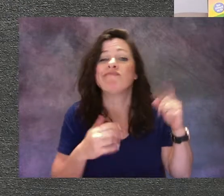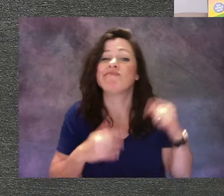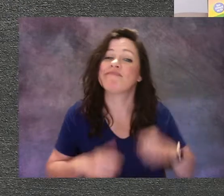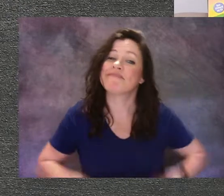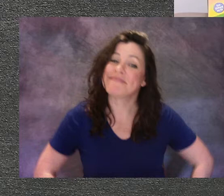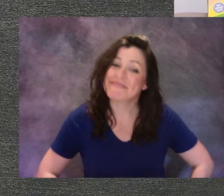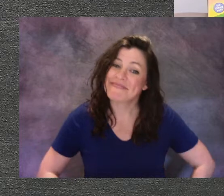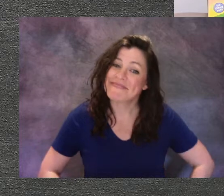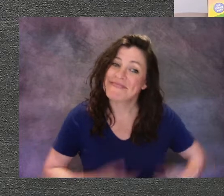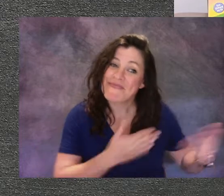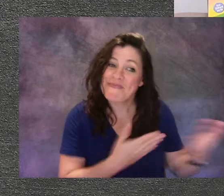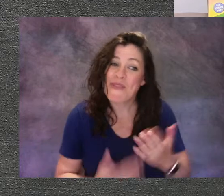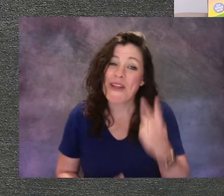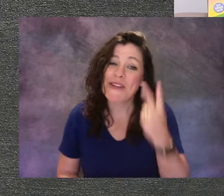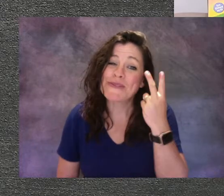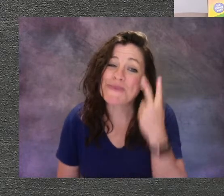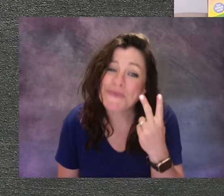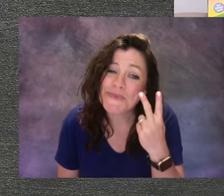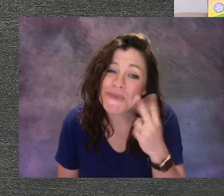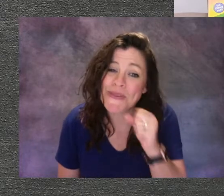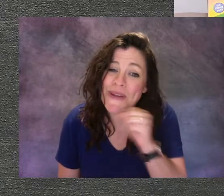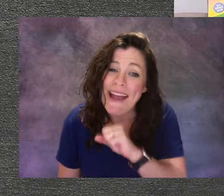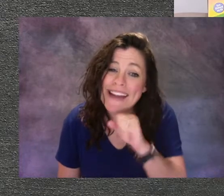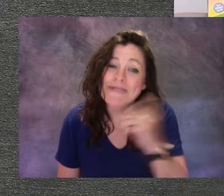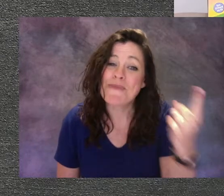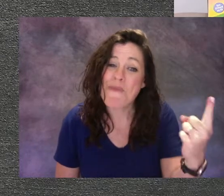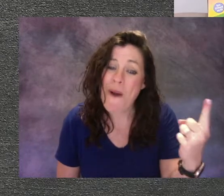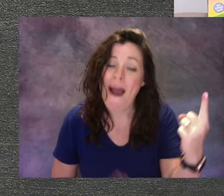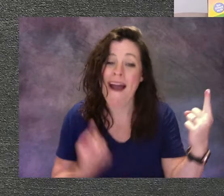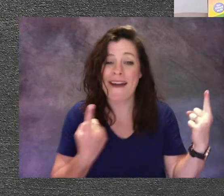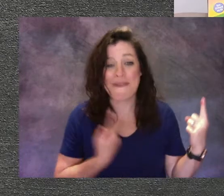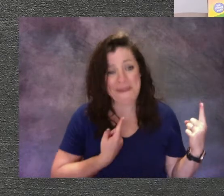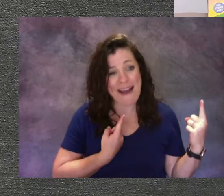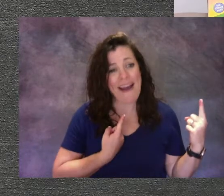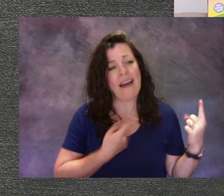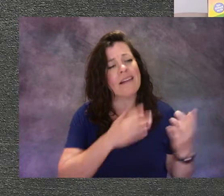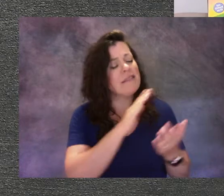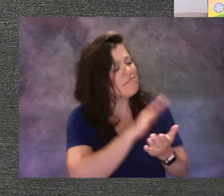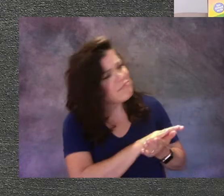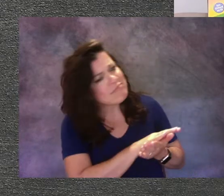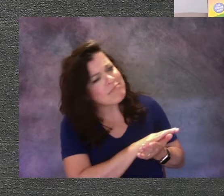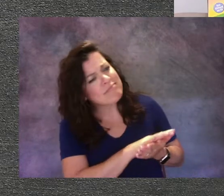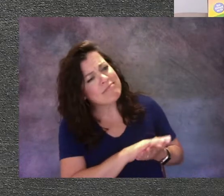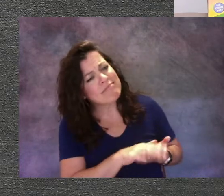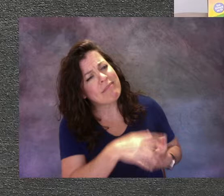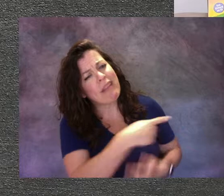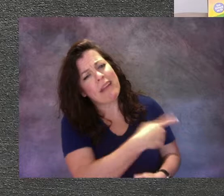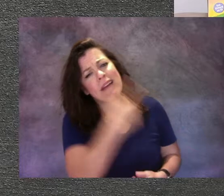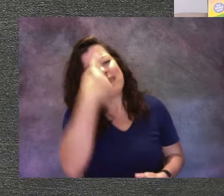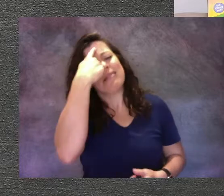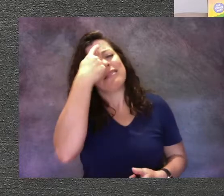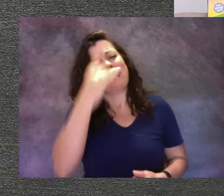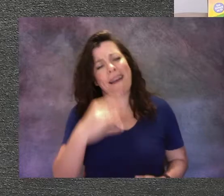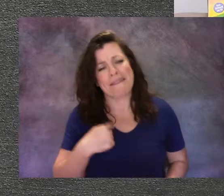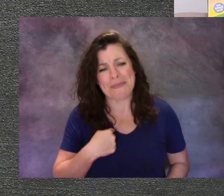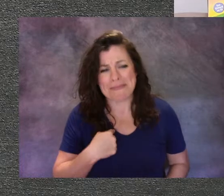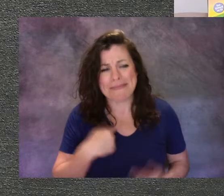another ice cream cone! You did! That was so thoughtful of you. Such nice manners of you.